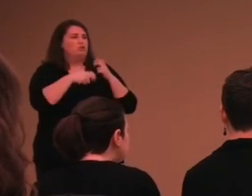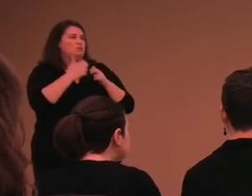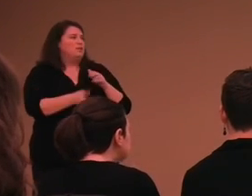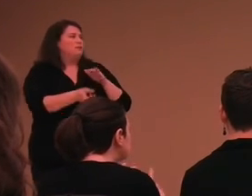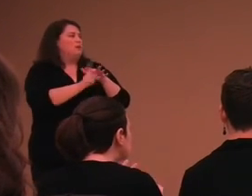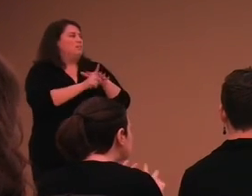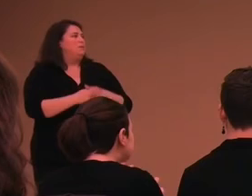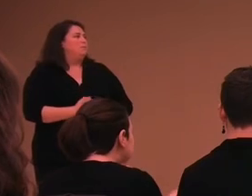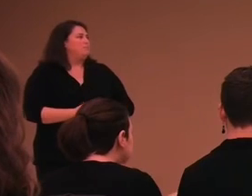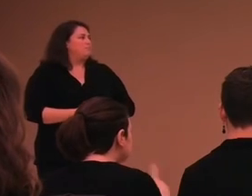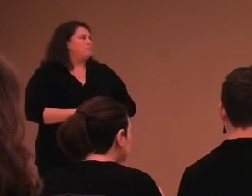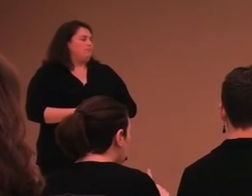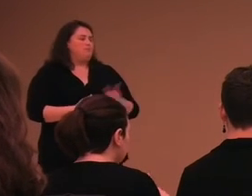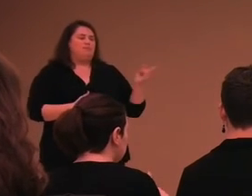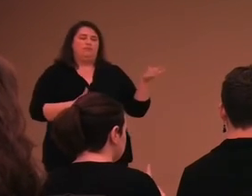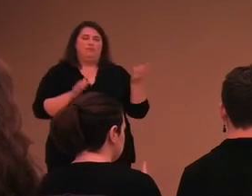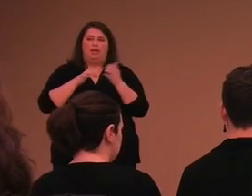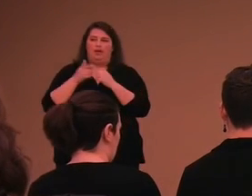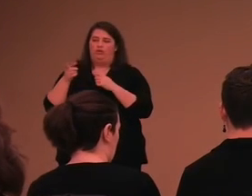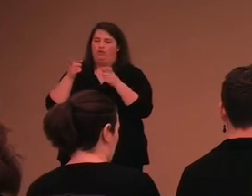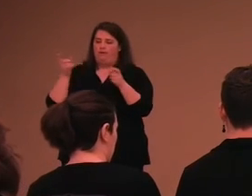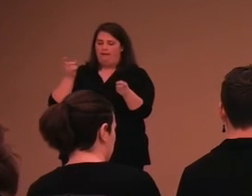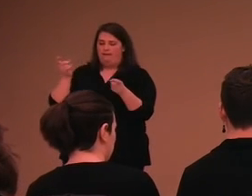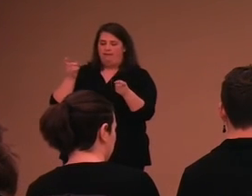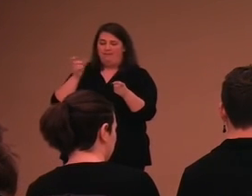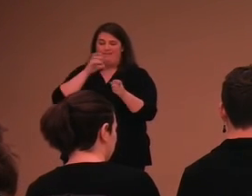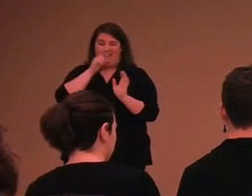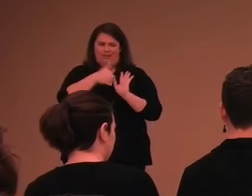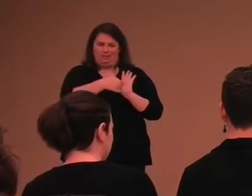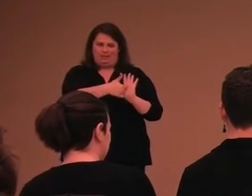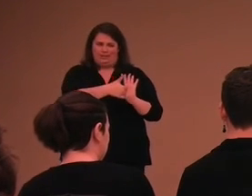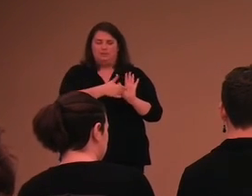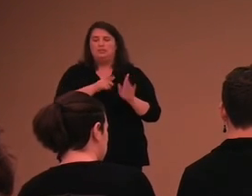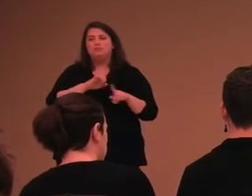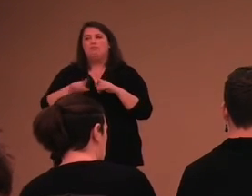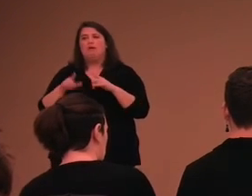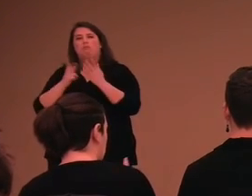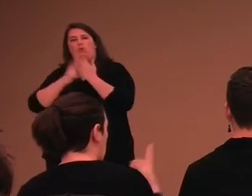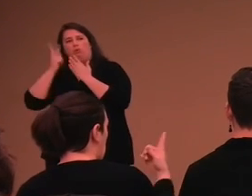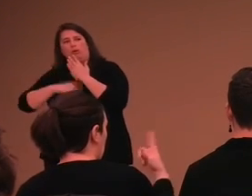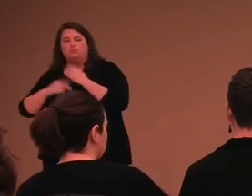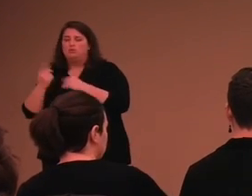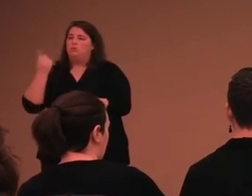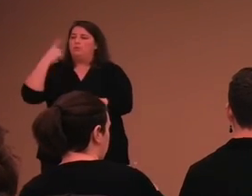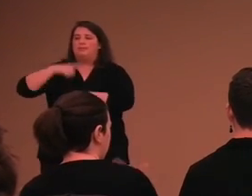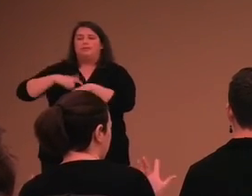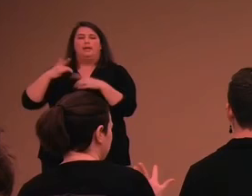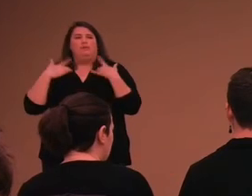How do you all handle instead of just exhibits, but like programs or one-time events that happen, and how do you handle?